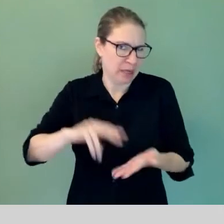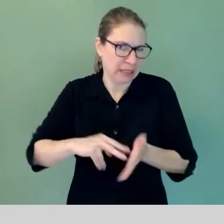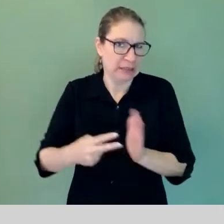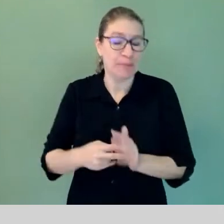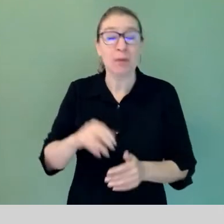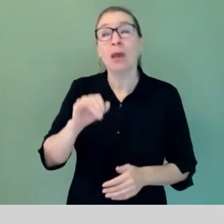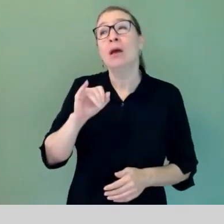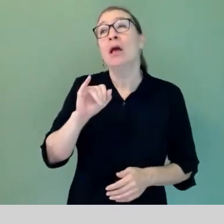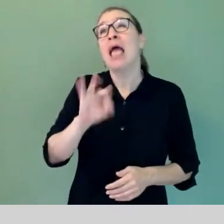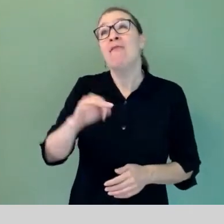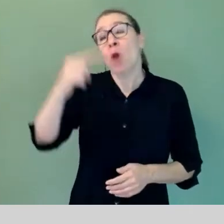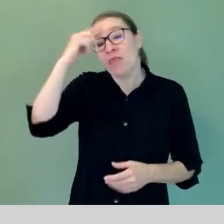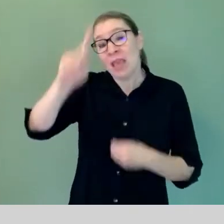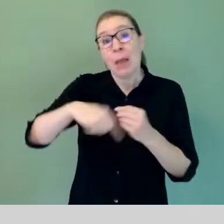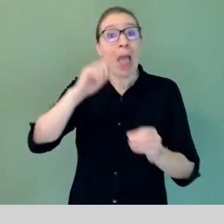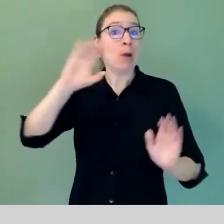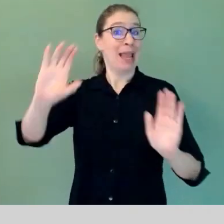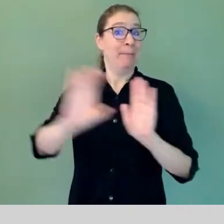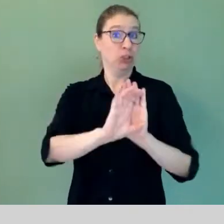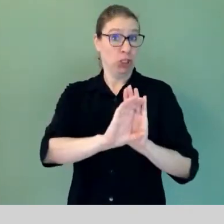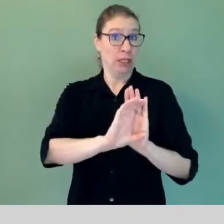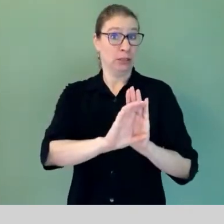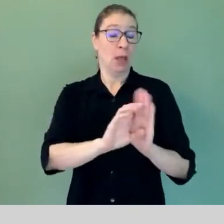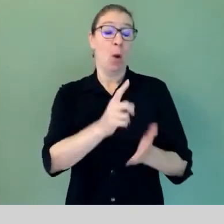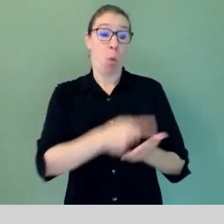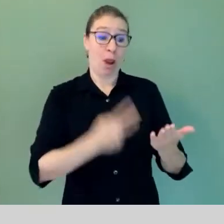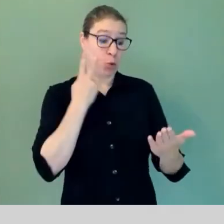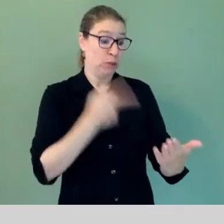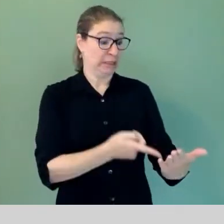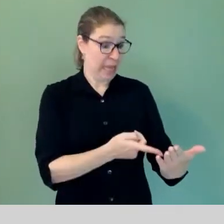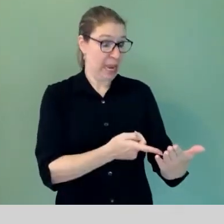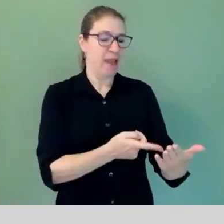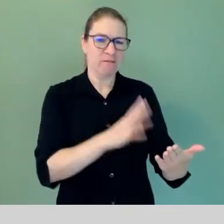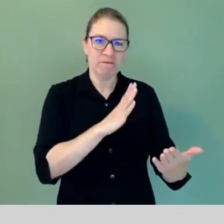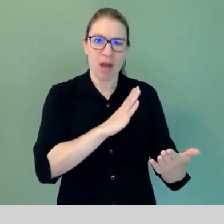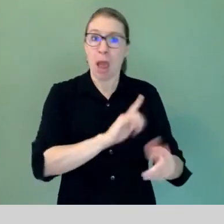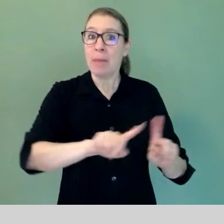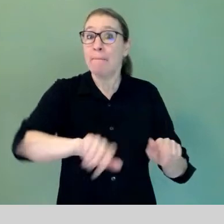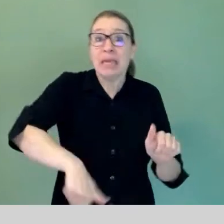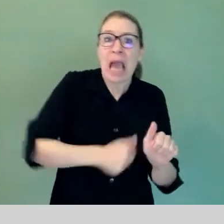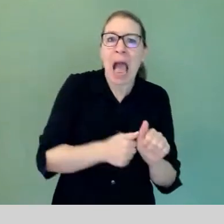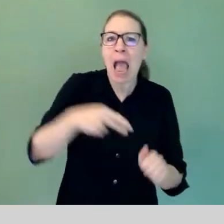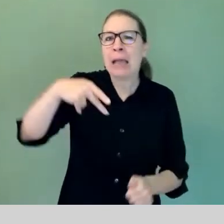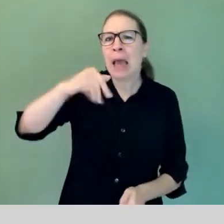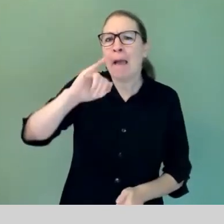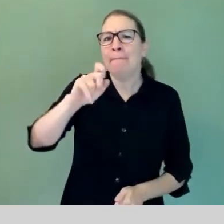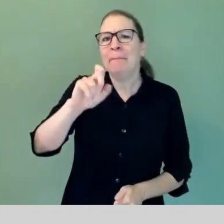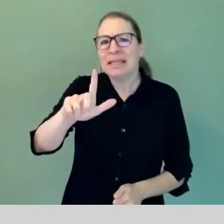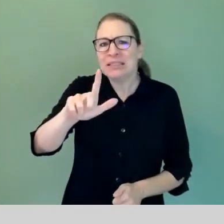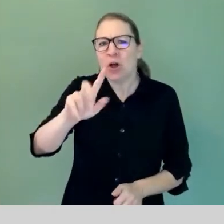And if you consider something like images, behind what we see in an image are these pixel values.